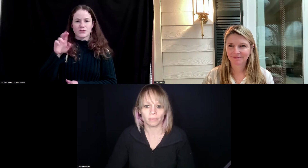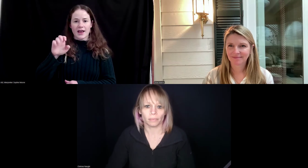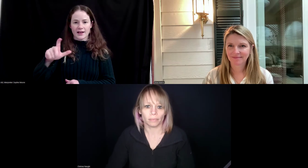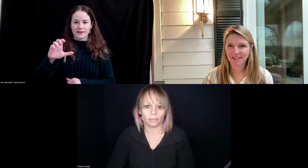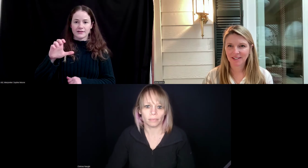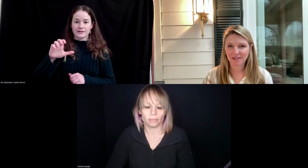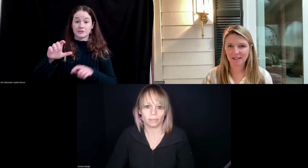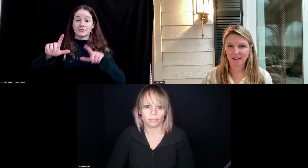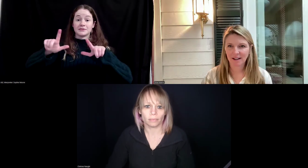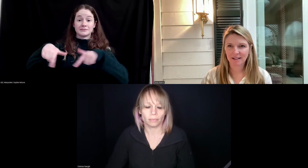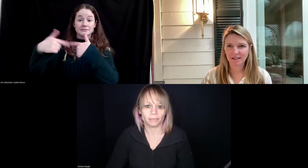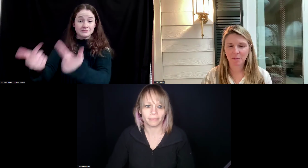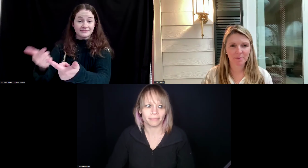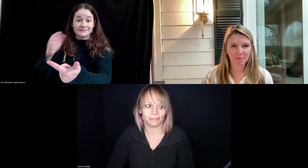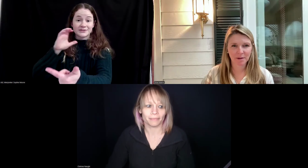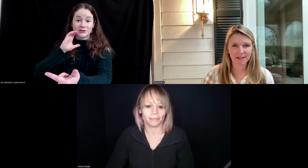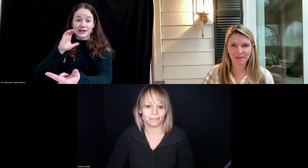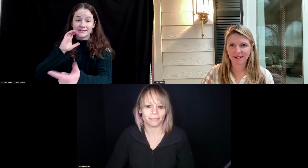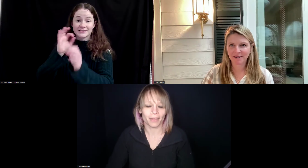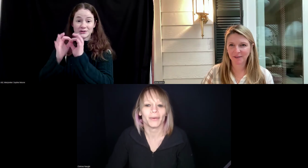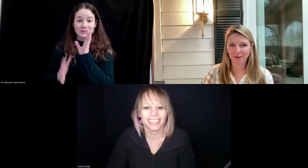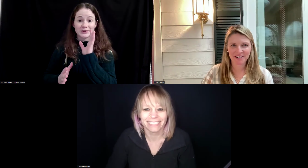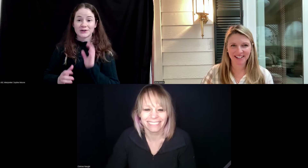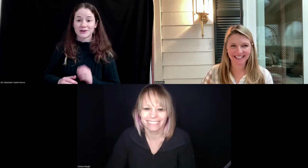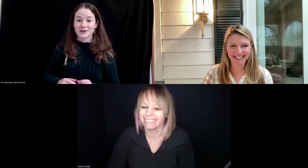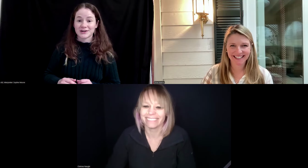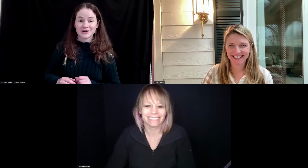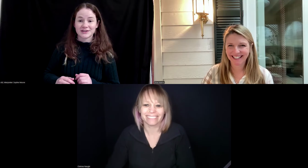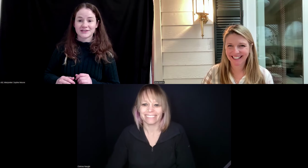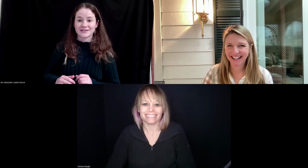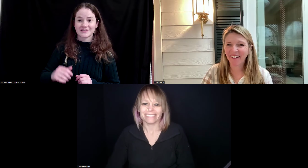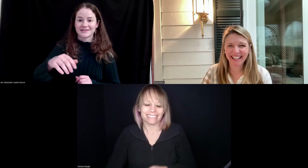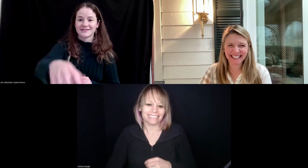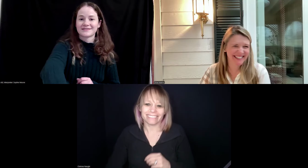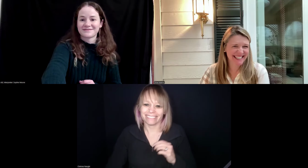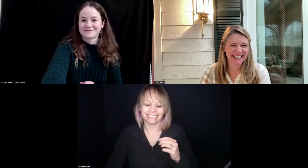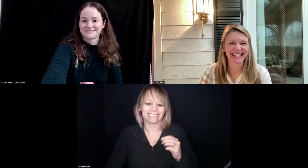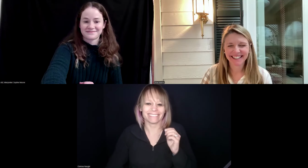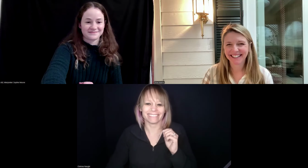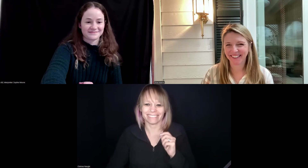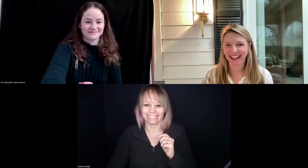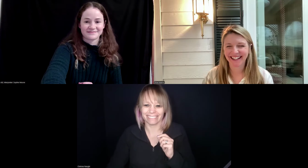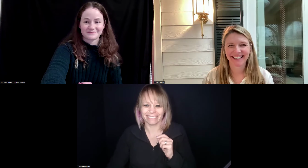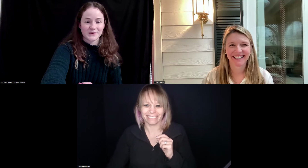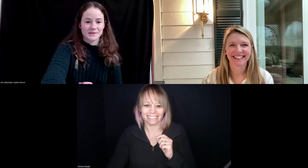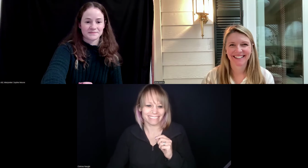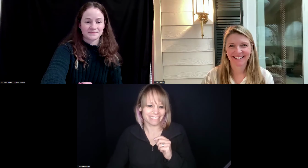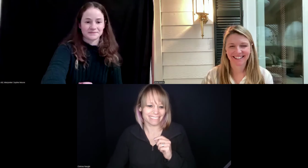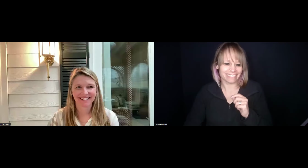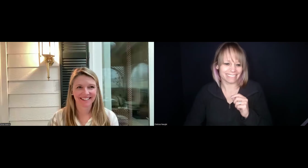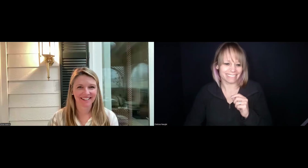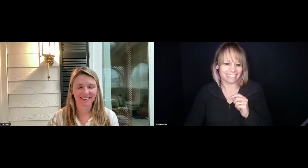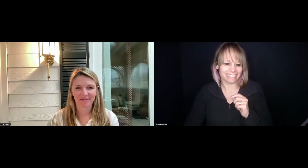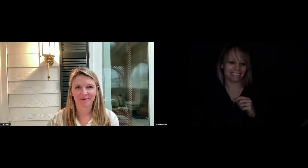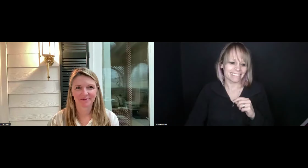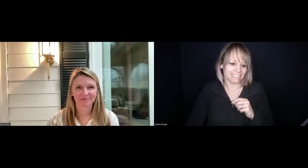Chelsea, hi. You popped up on my screen. Do you have a question? No, you just did. Okay.